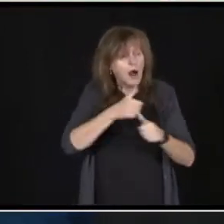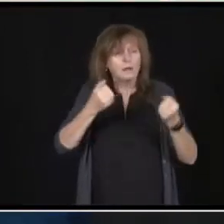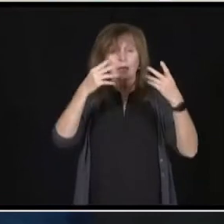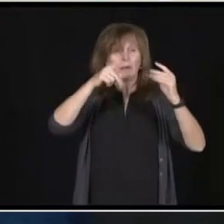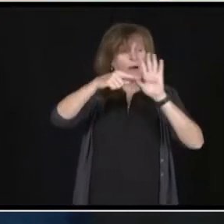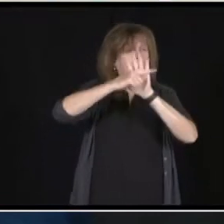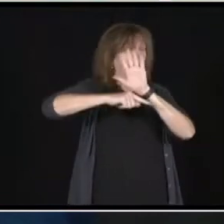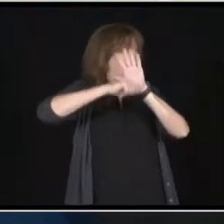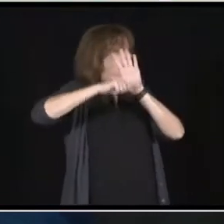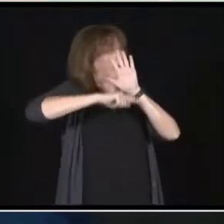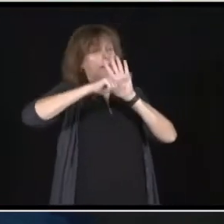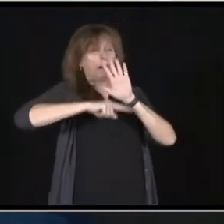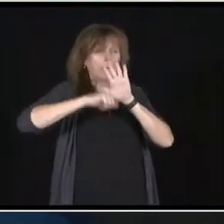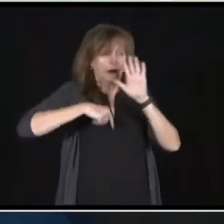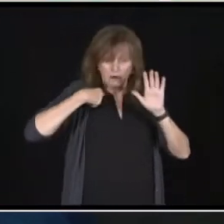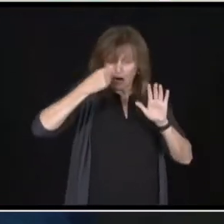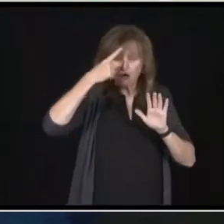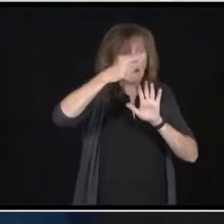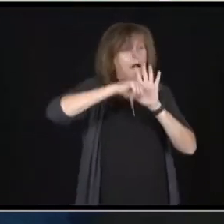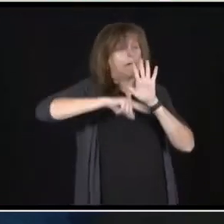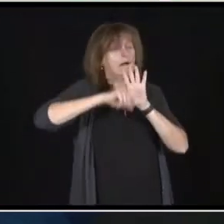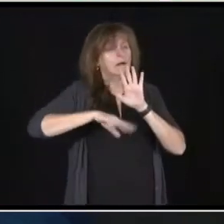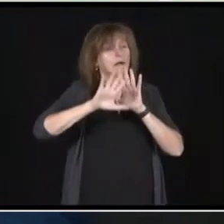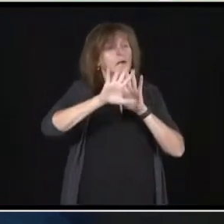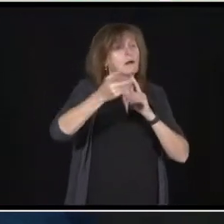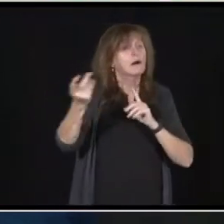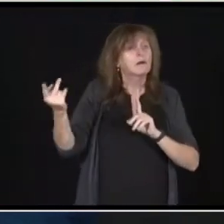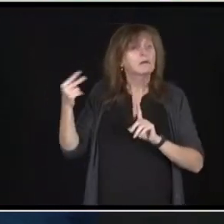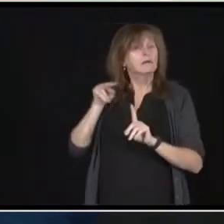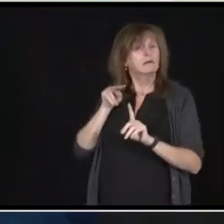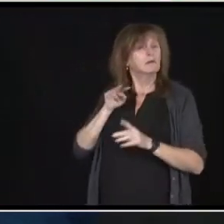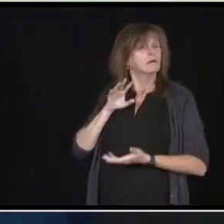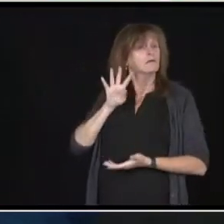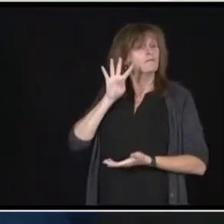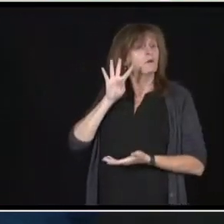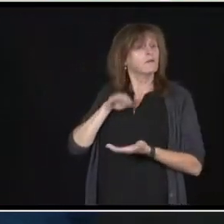matter what it is, going back to school, we had a lot of naysayers.